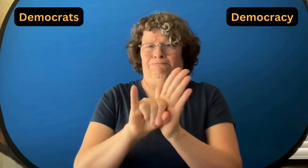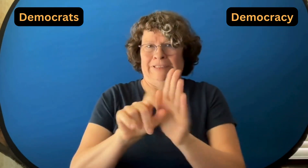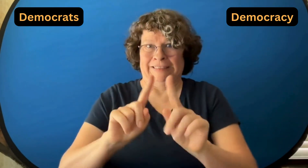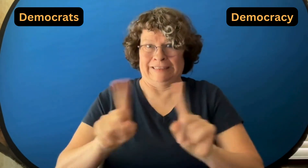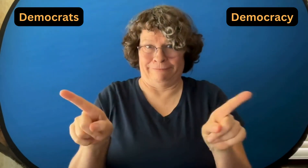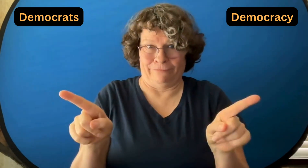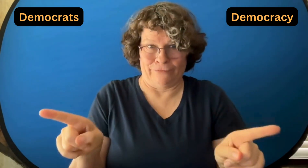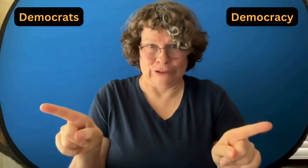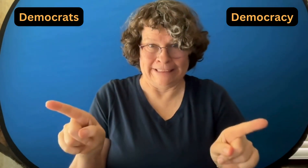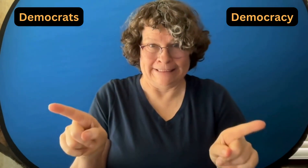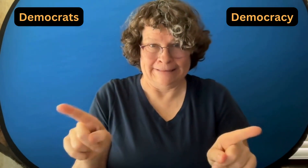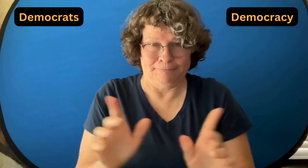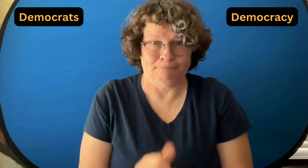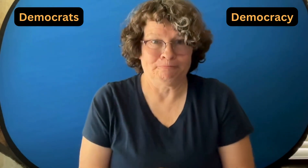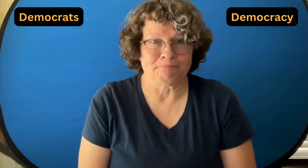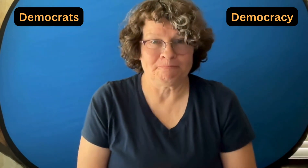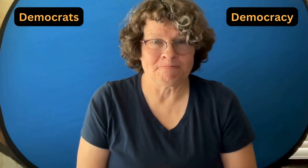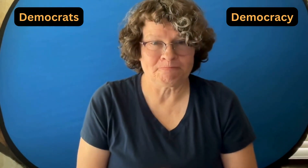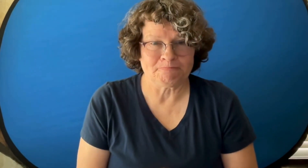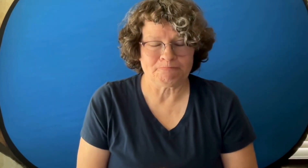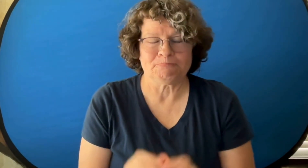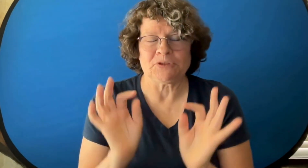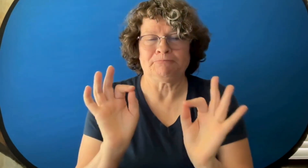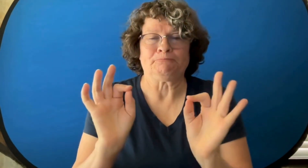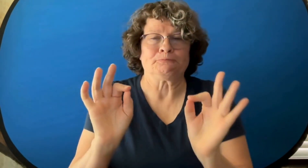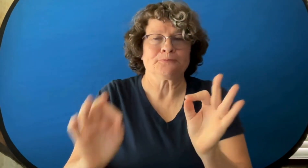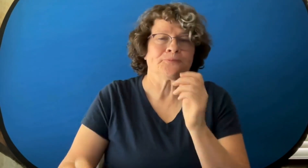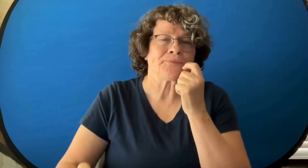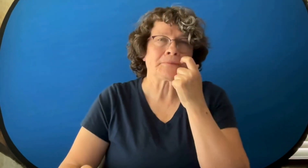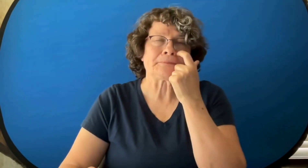distinguish the difference. Alright …